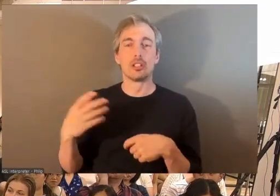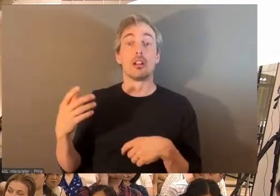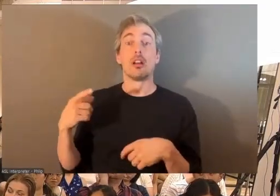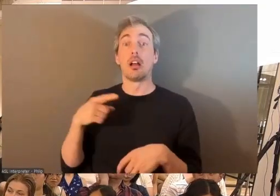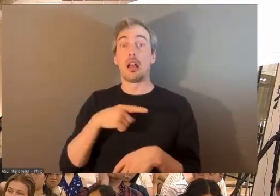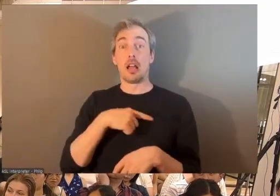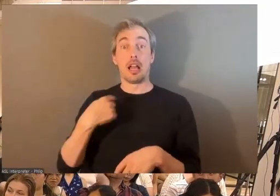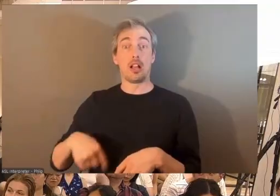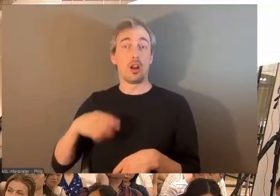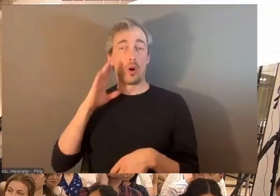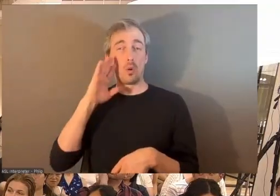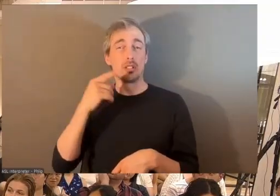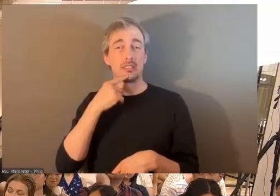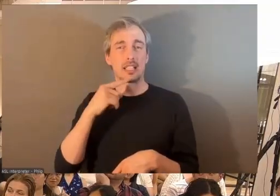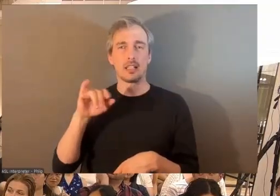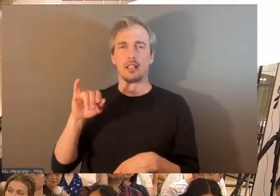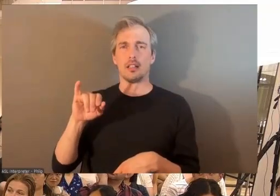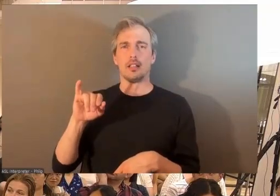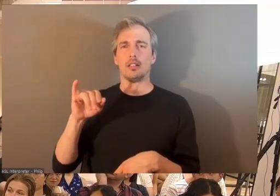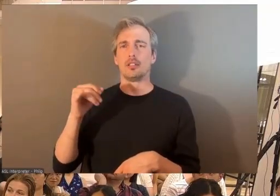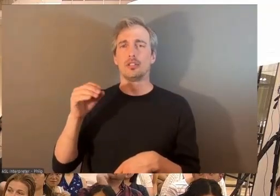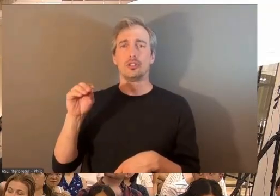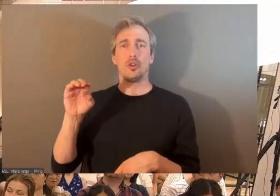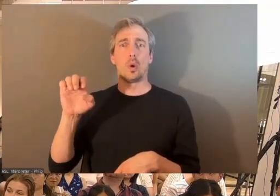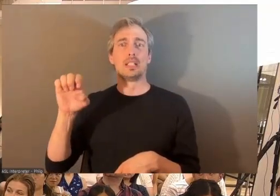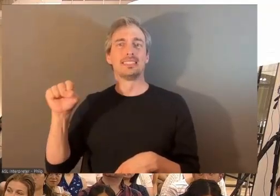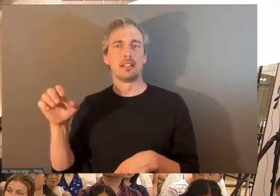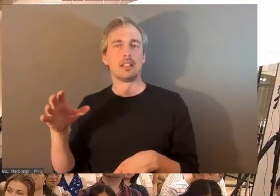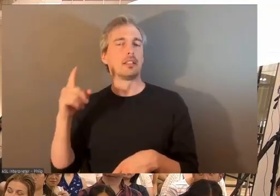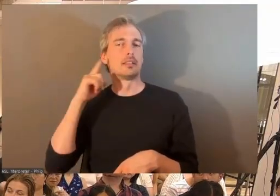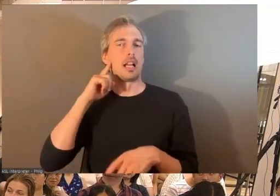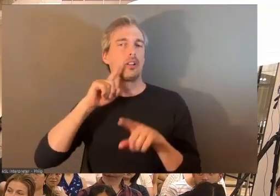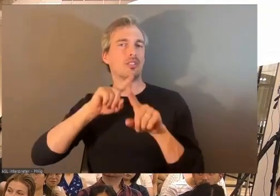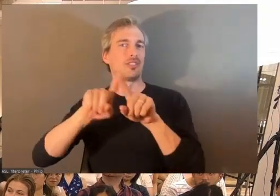And this is used for complex terms, things like that... Things that aren't normal...